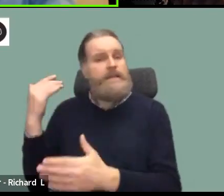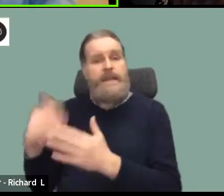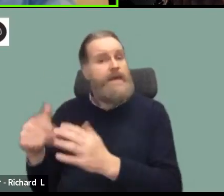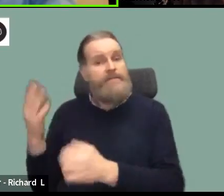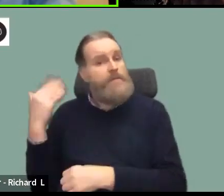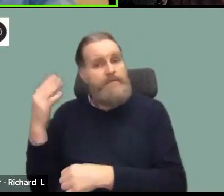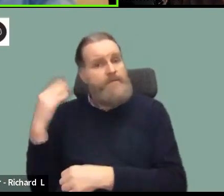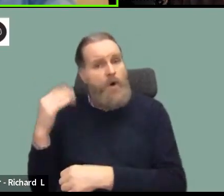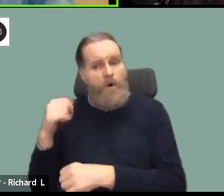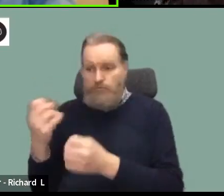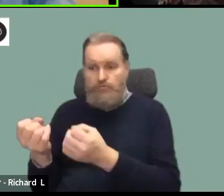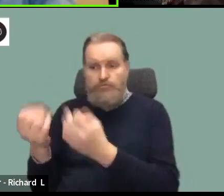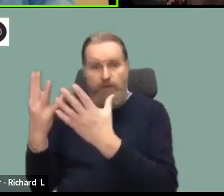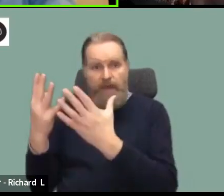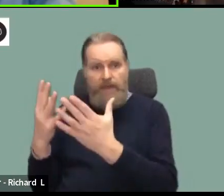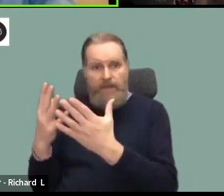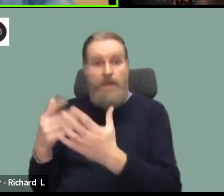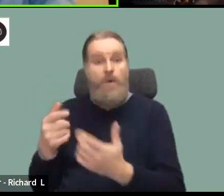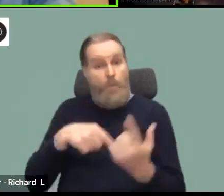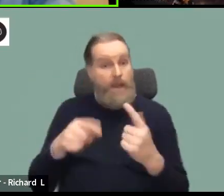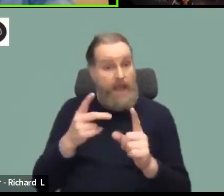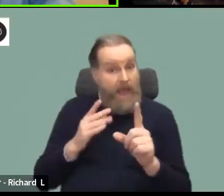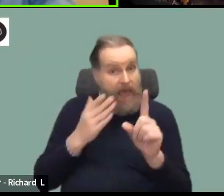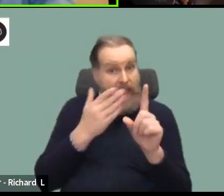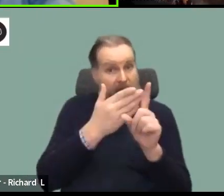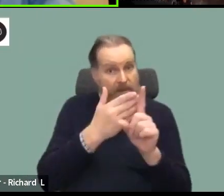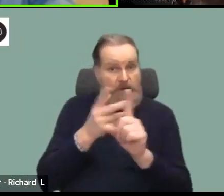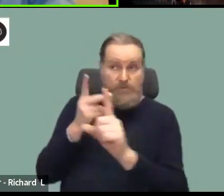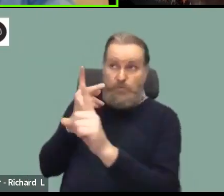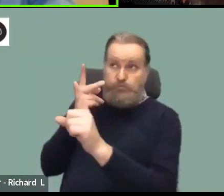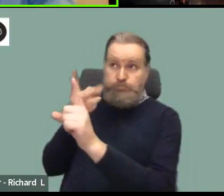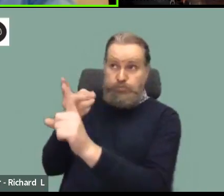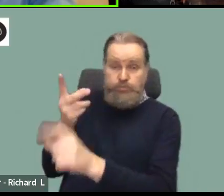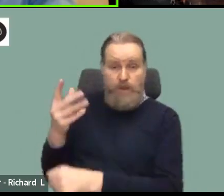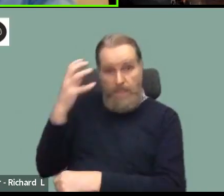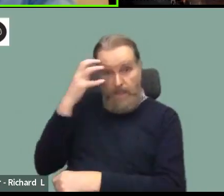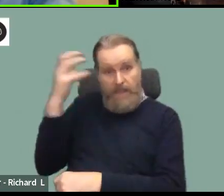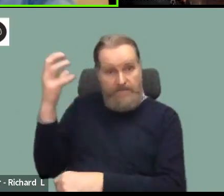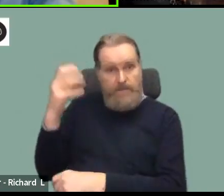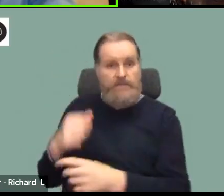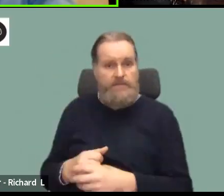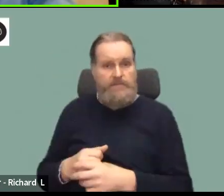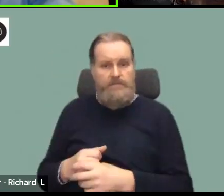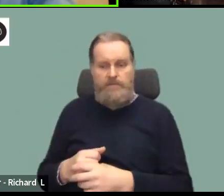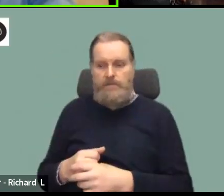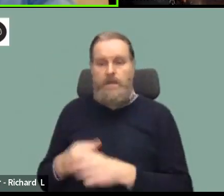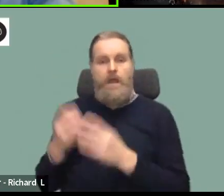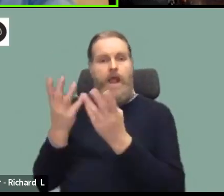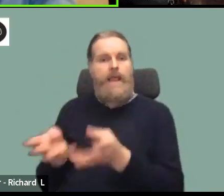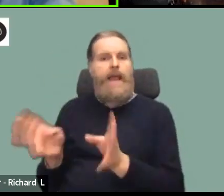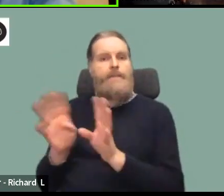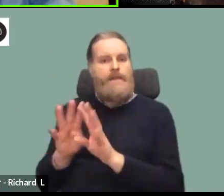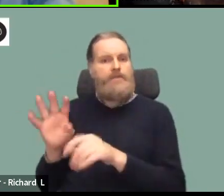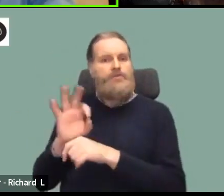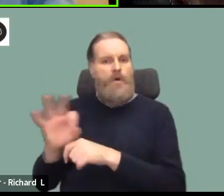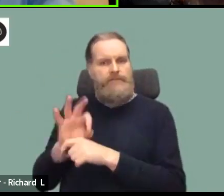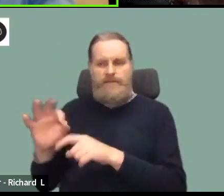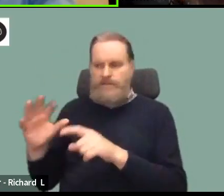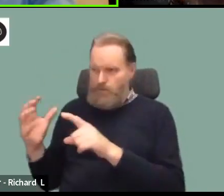designed to. really give the government of headache and just headache and just want to remind people here we have oneness by in the car. net or net office. We net office. We won the ballot in